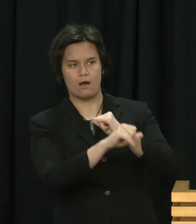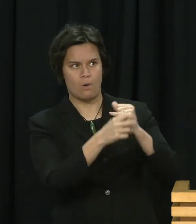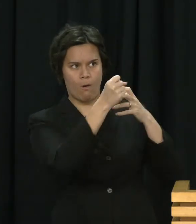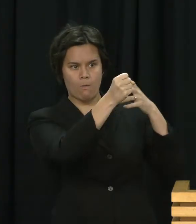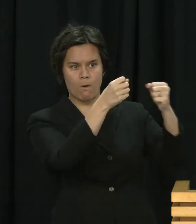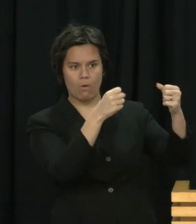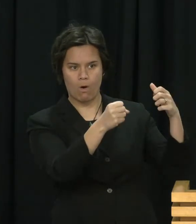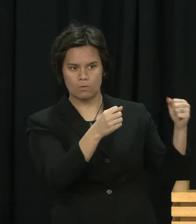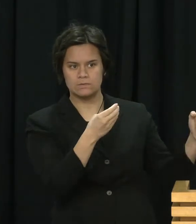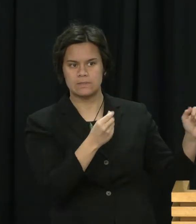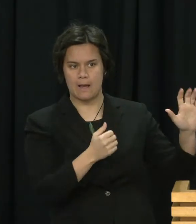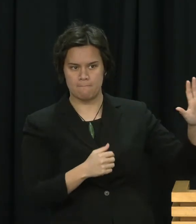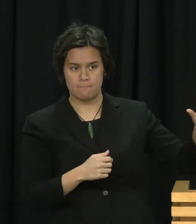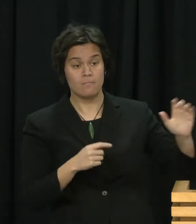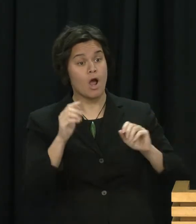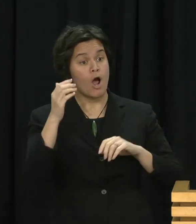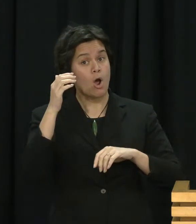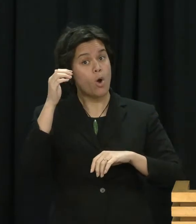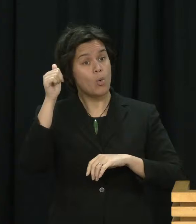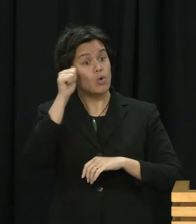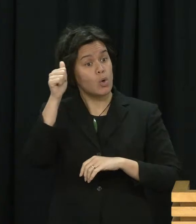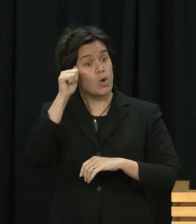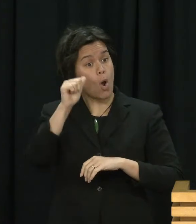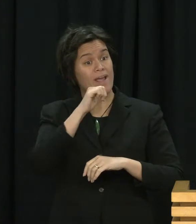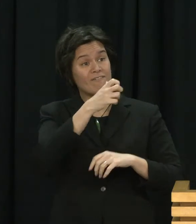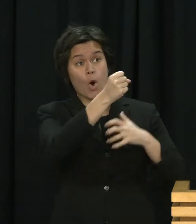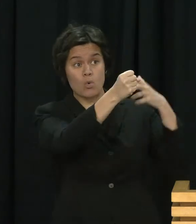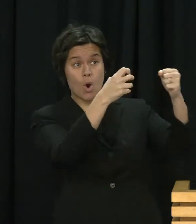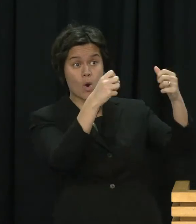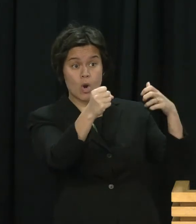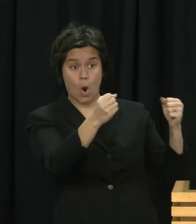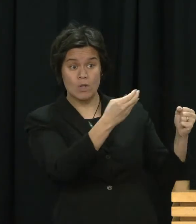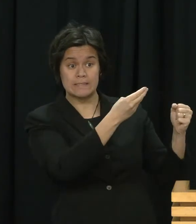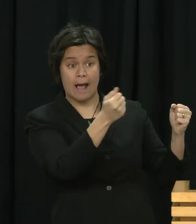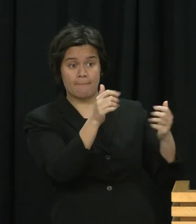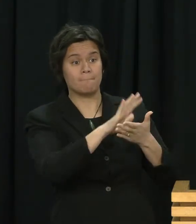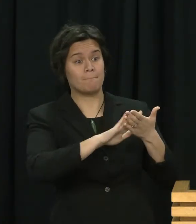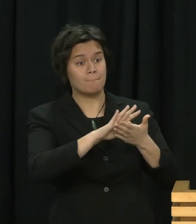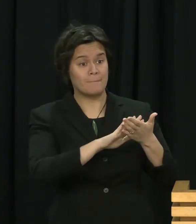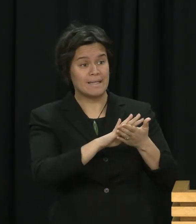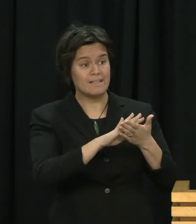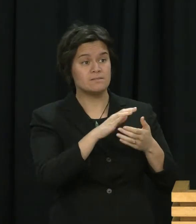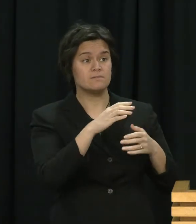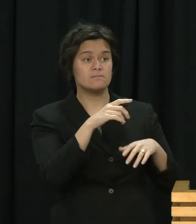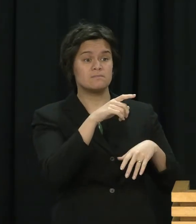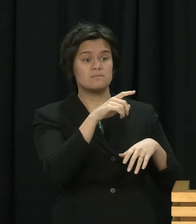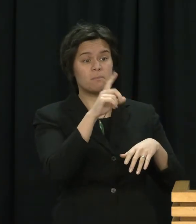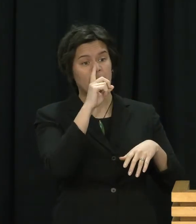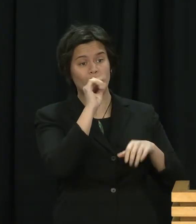cases and were at level 3 for a longer time. Similarly on